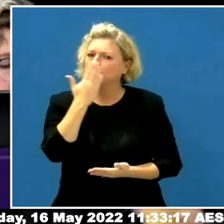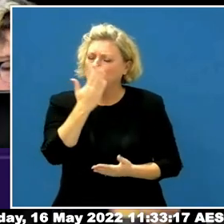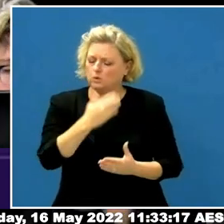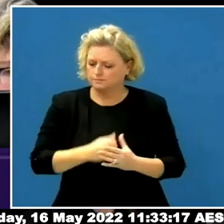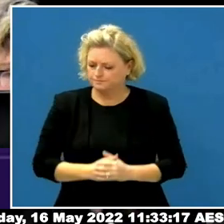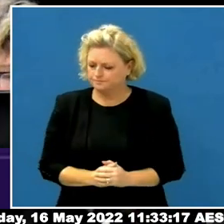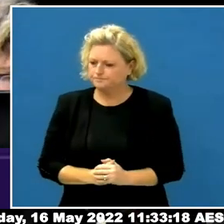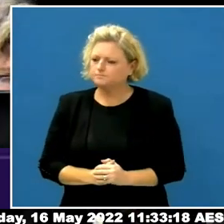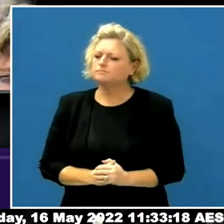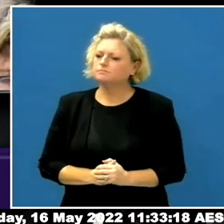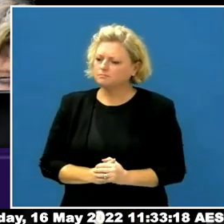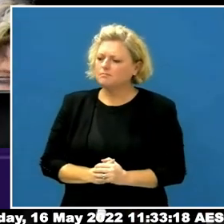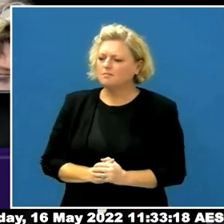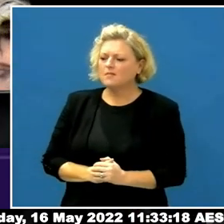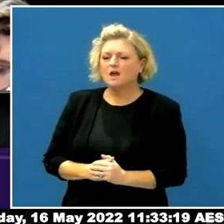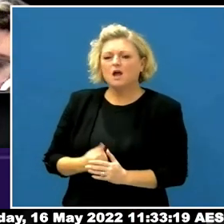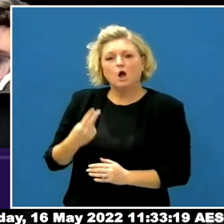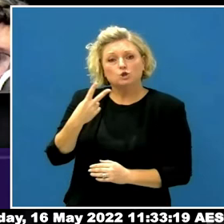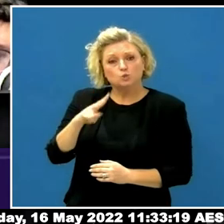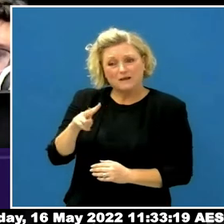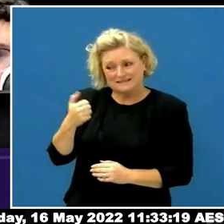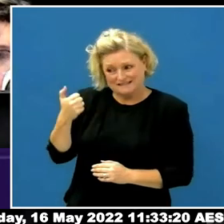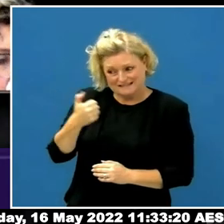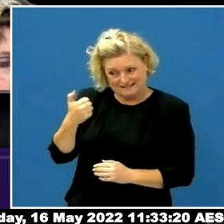In 2016, the NDIS came in for Jason?